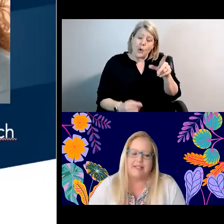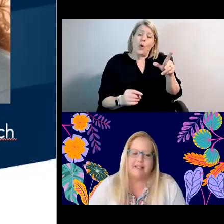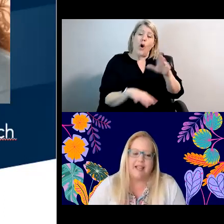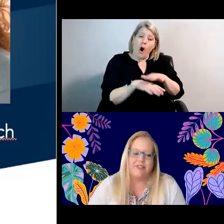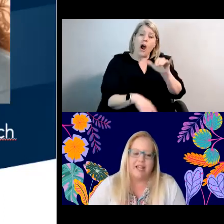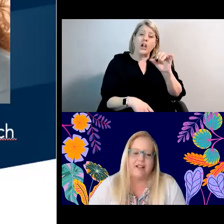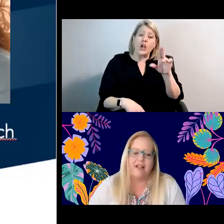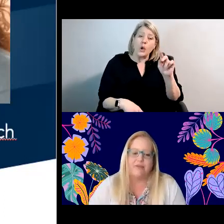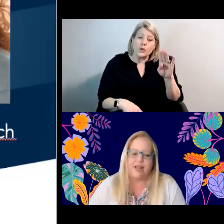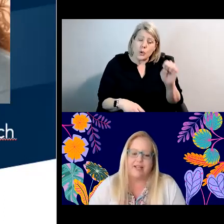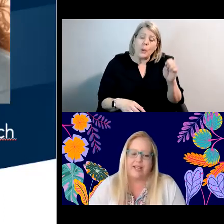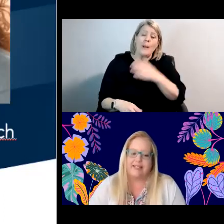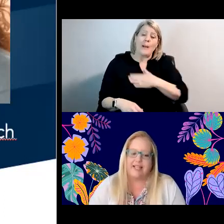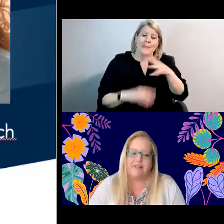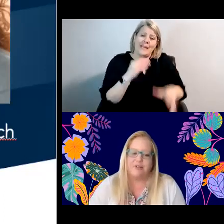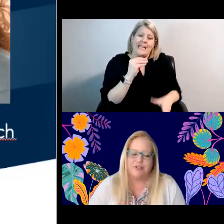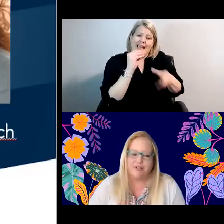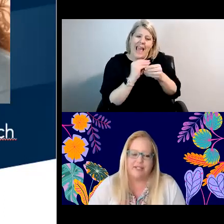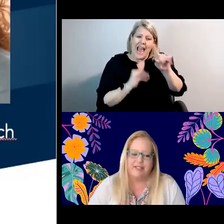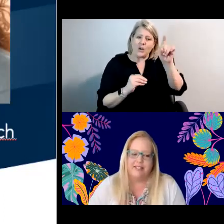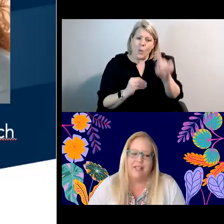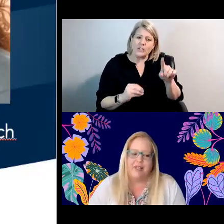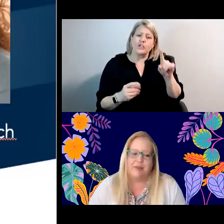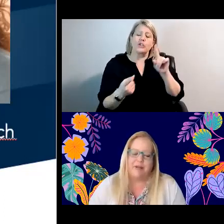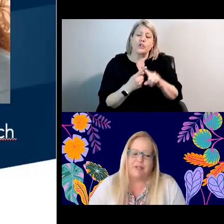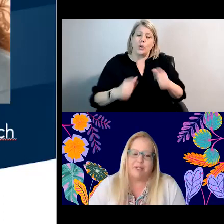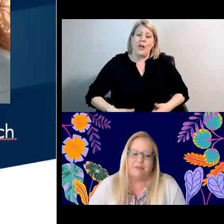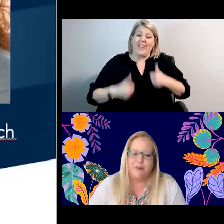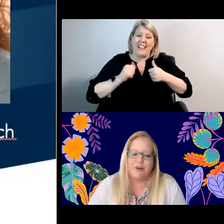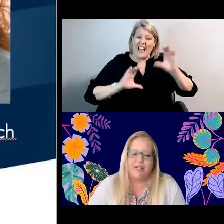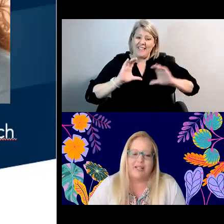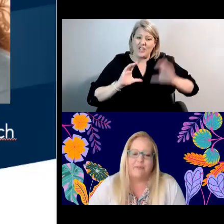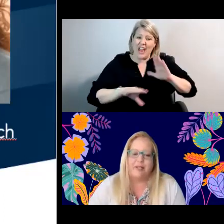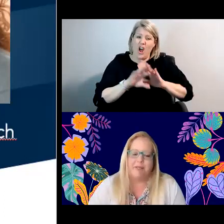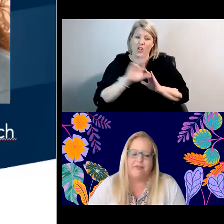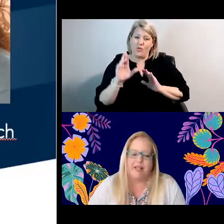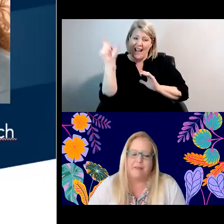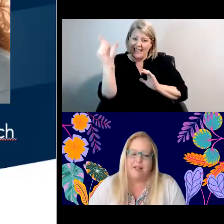to the live chat on the right hand side of your screen. The webinar's being recorded and will be available